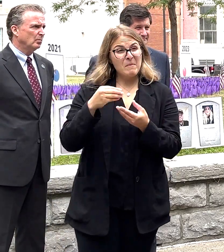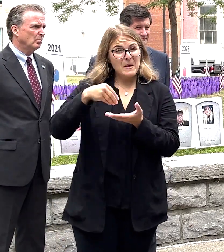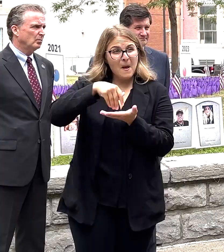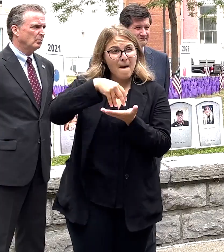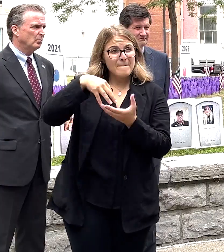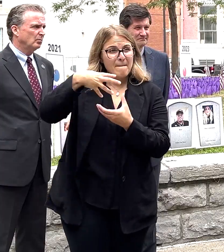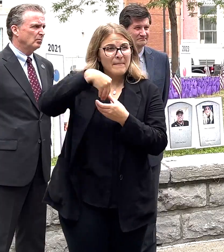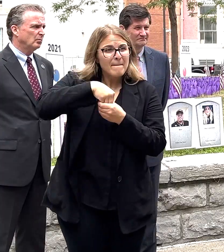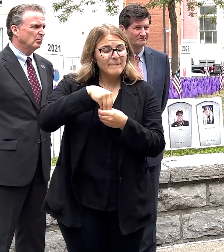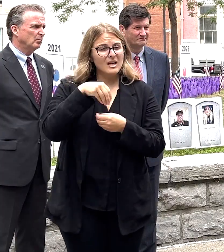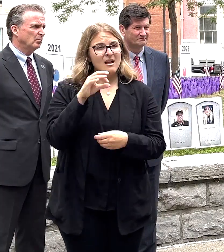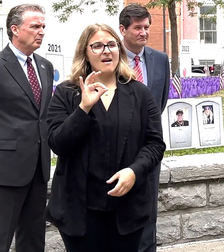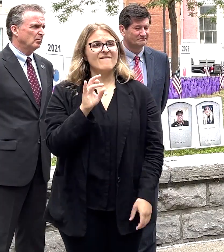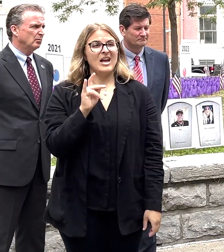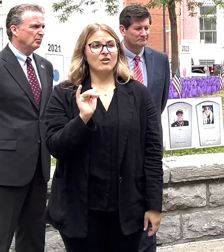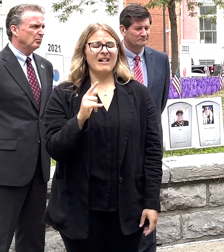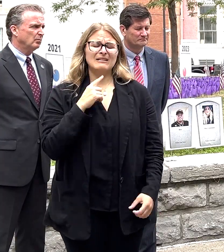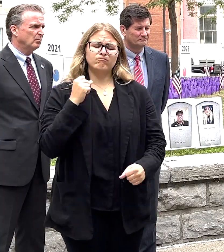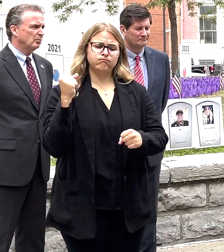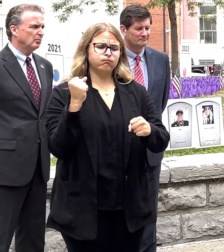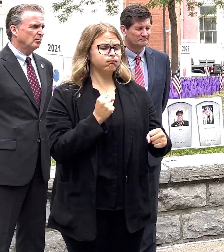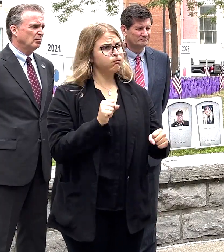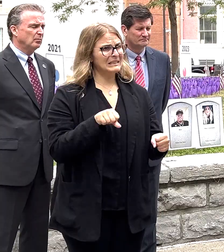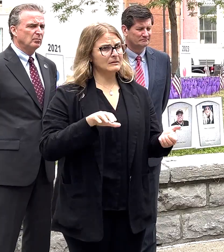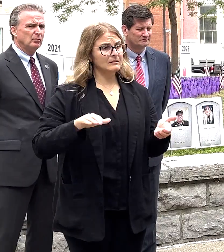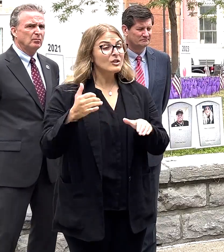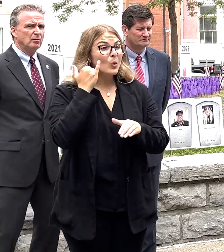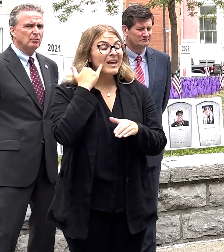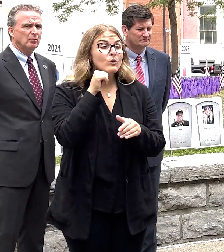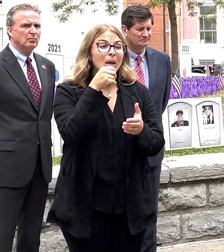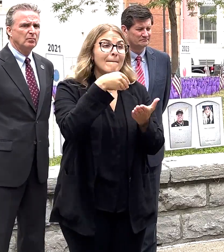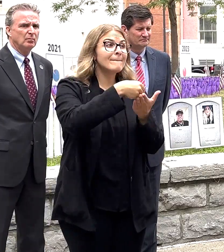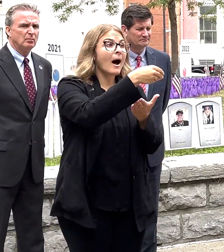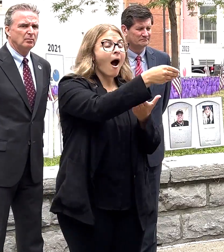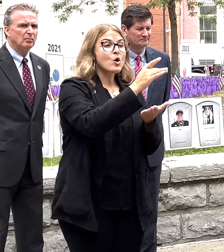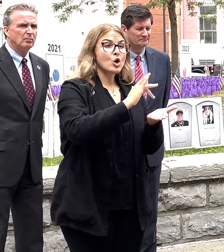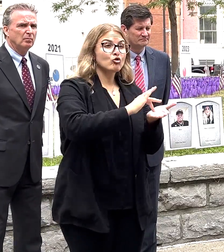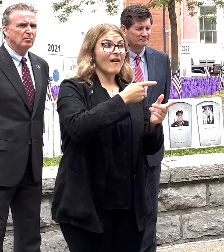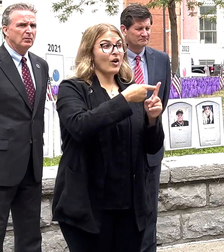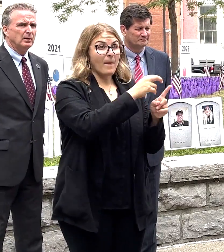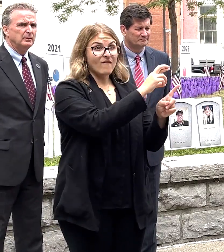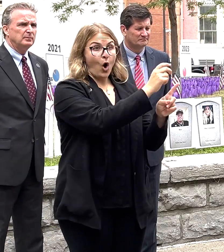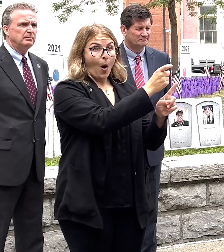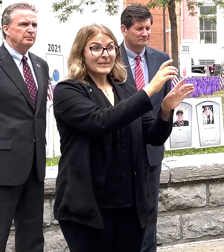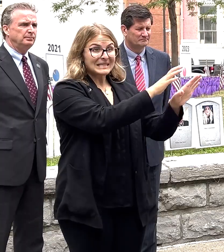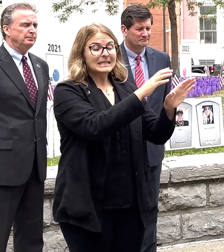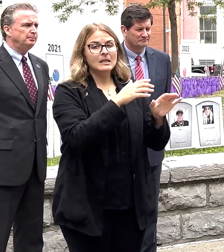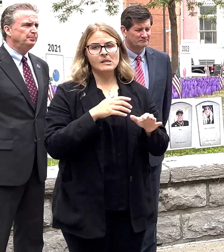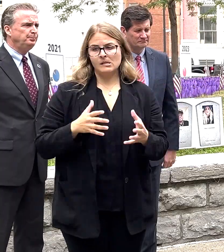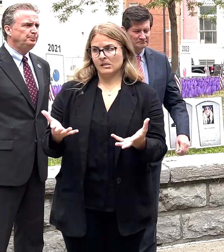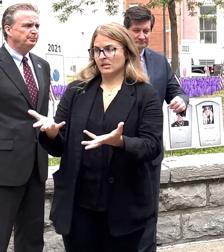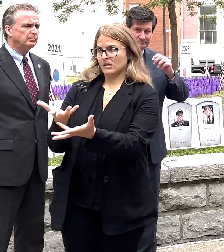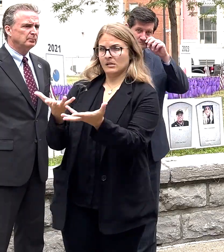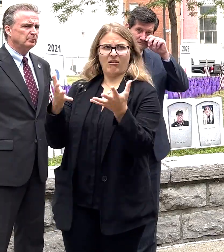which is potent and deadly. So if you did not buy your drug from a pharmacy, you have no idea what is in it.